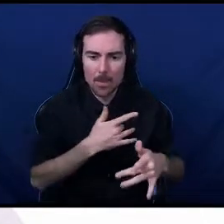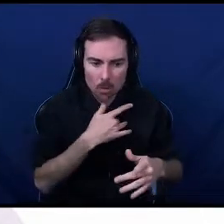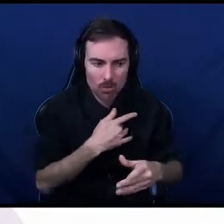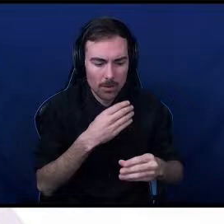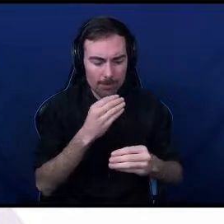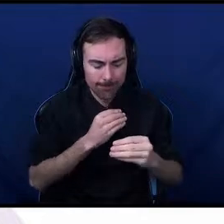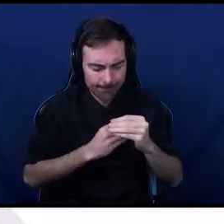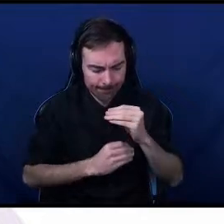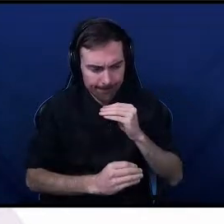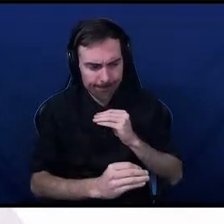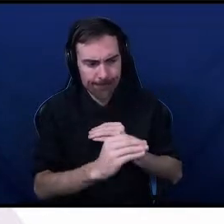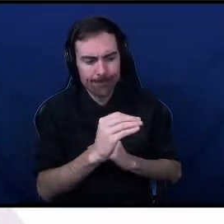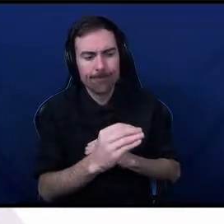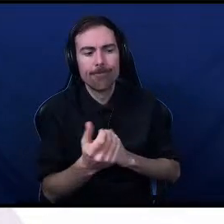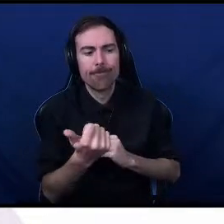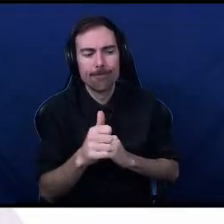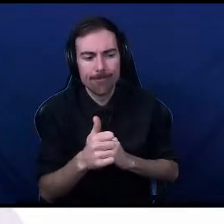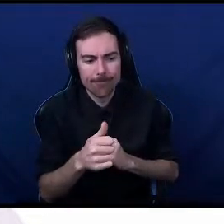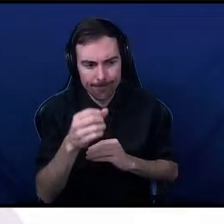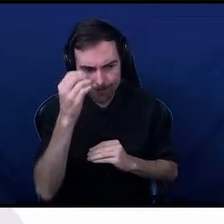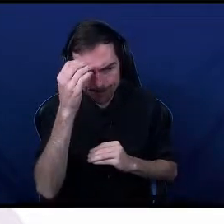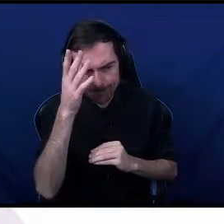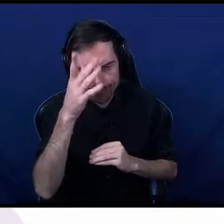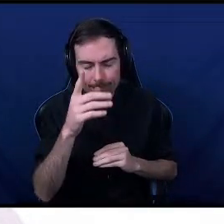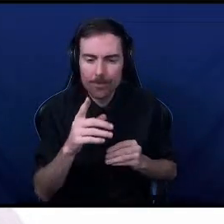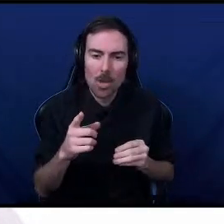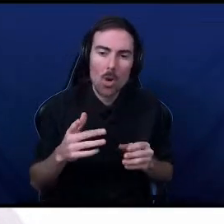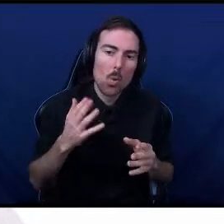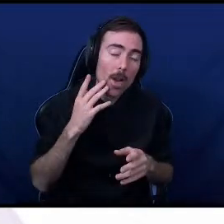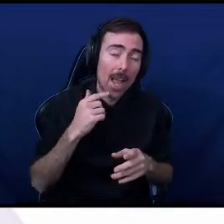doing the work that I'm doing, I'm I, I think a lot about the